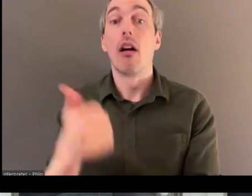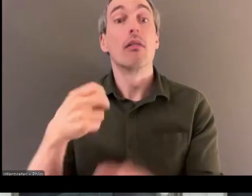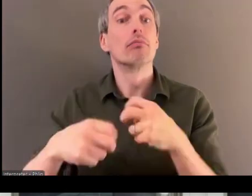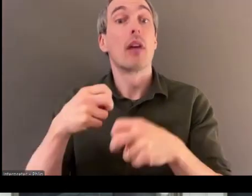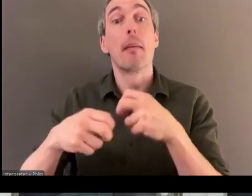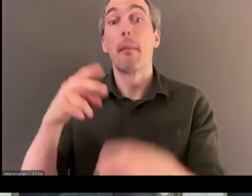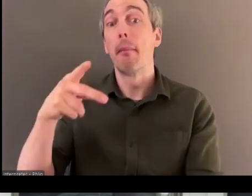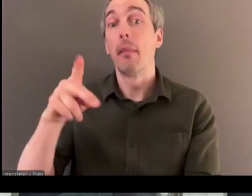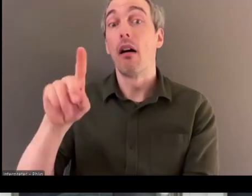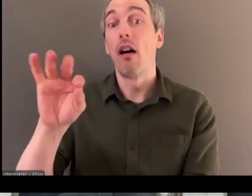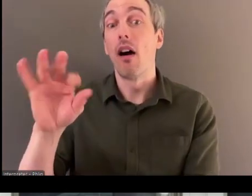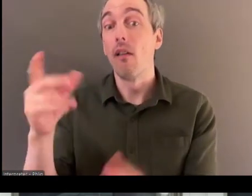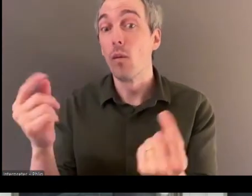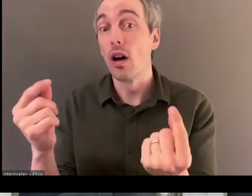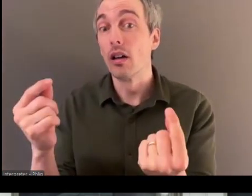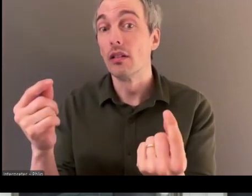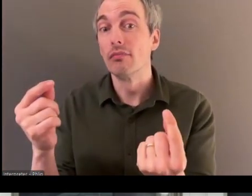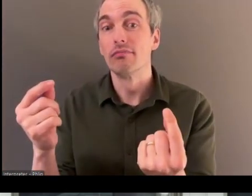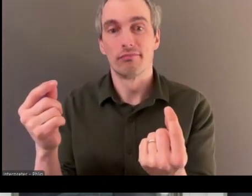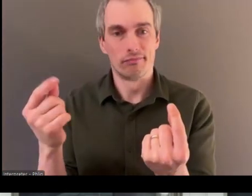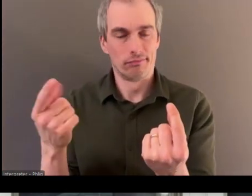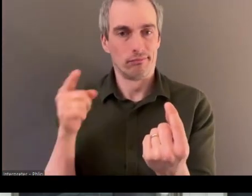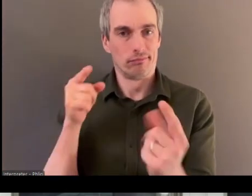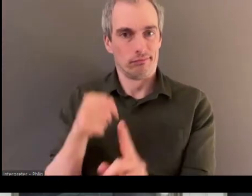company. Adobe controls PDFs.